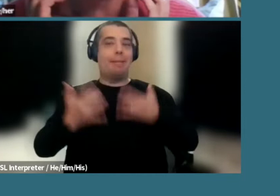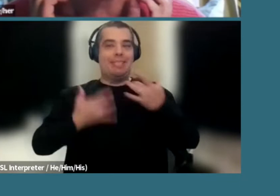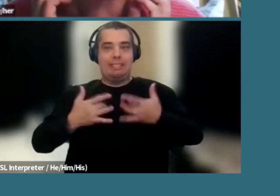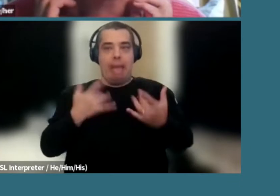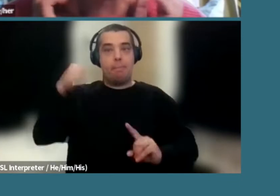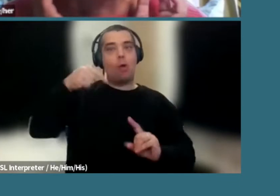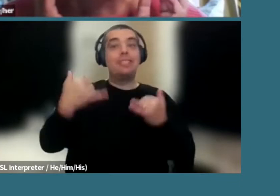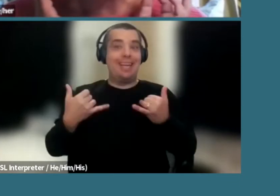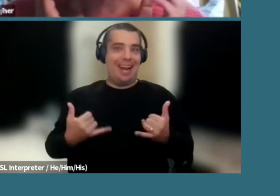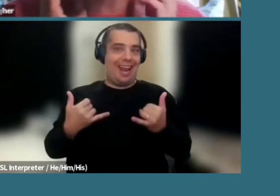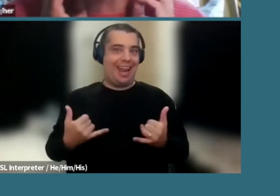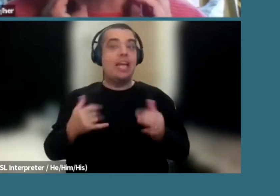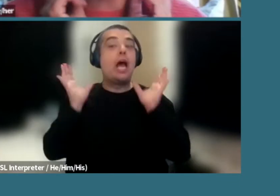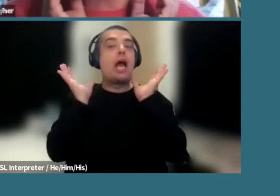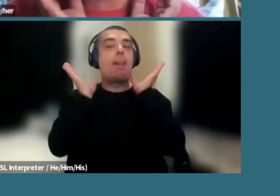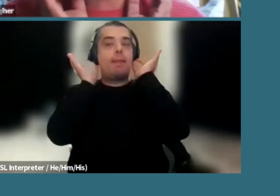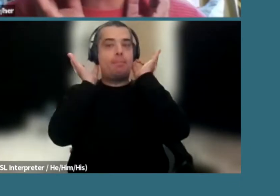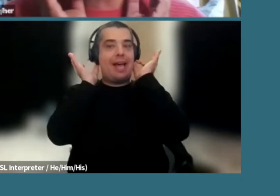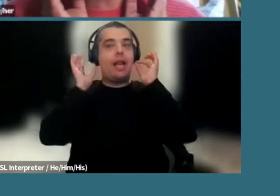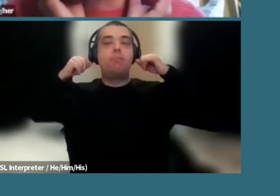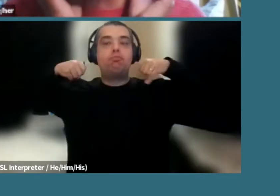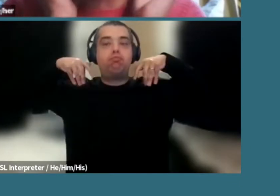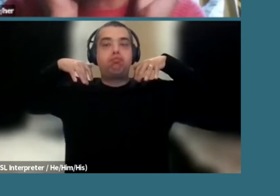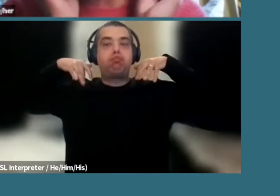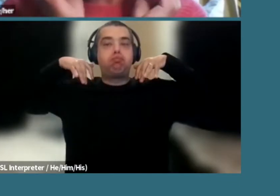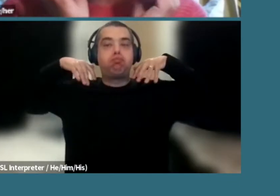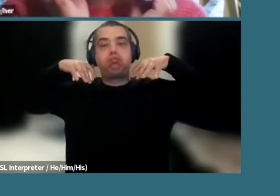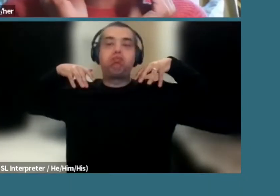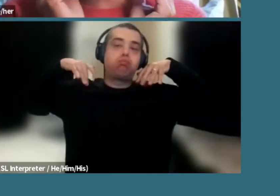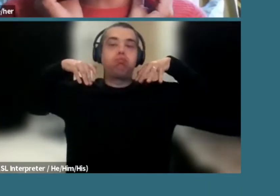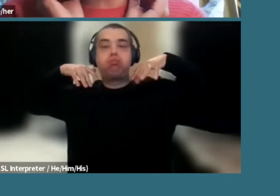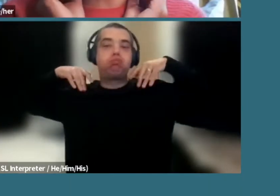They are clip on long dangling vintage earrings like a triangle with pearls